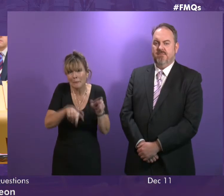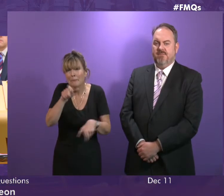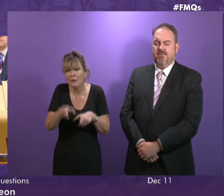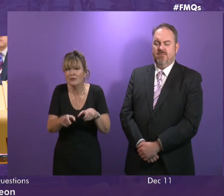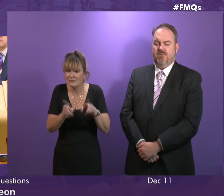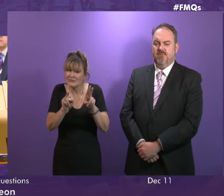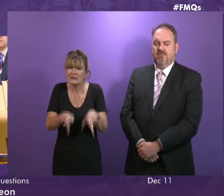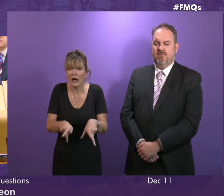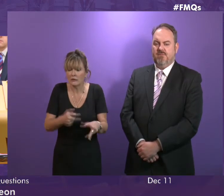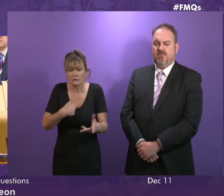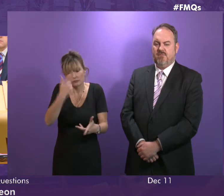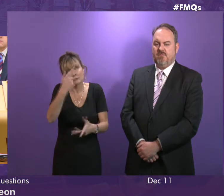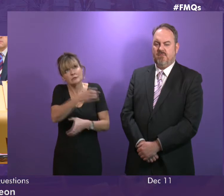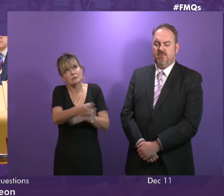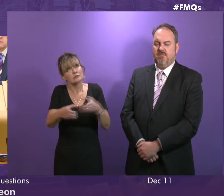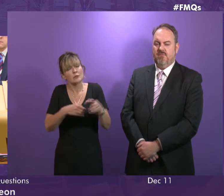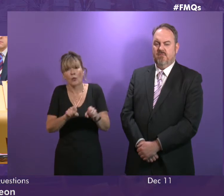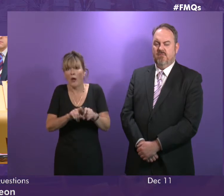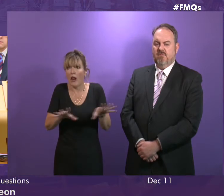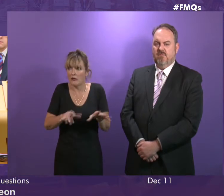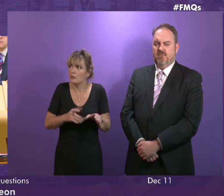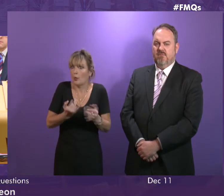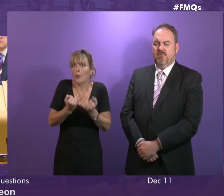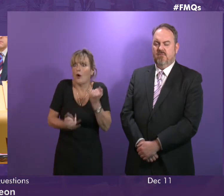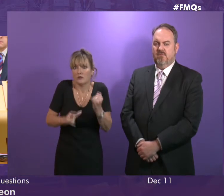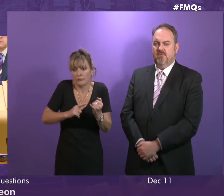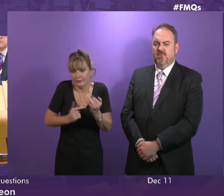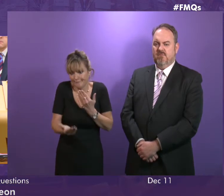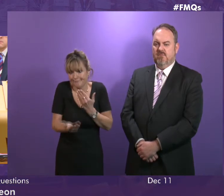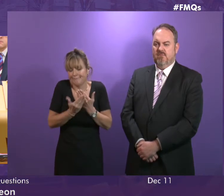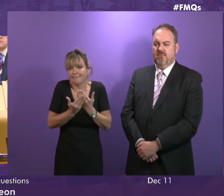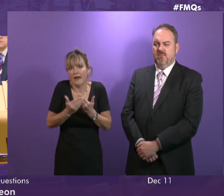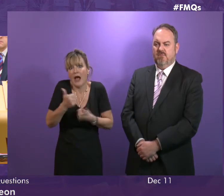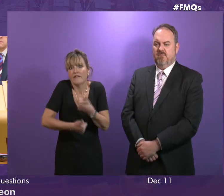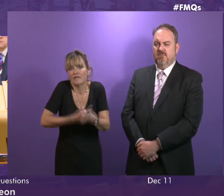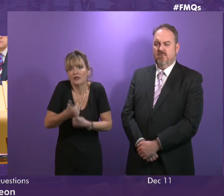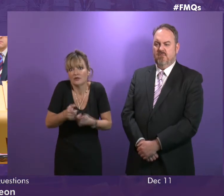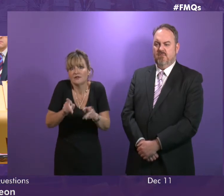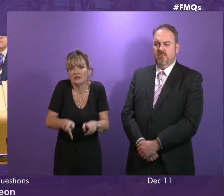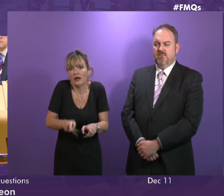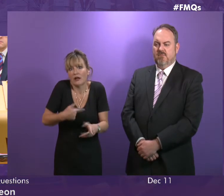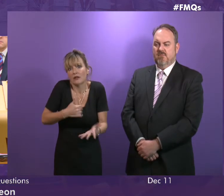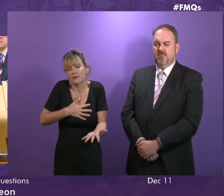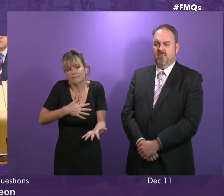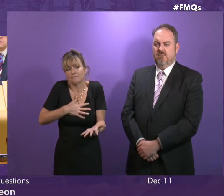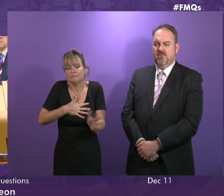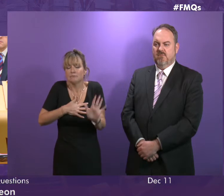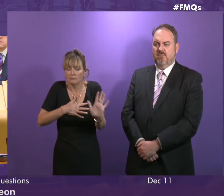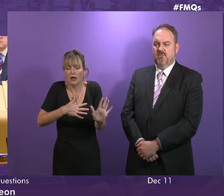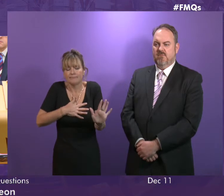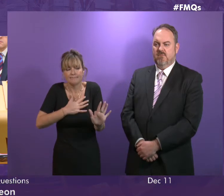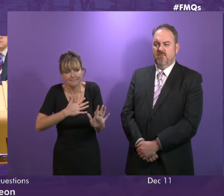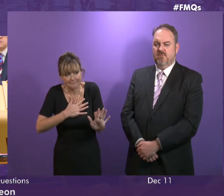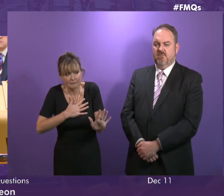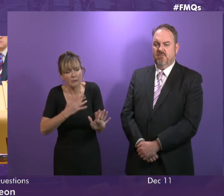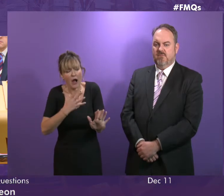through, particularly at this time of year, as we approach the anniversary. I hope that Jackie Baillie can take this answer in the spirit in which it is intended. It